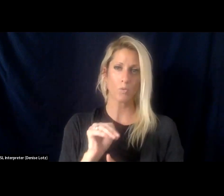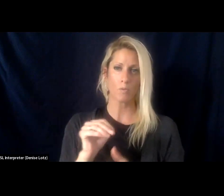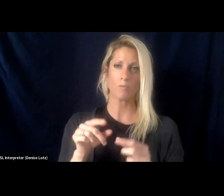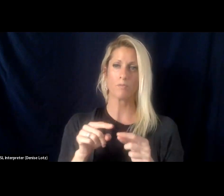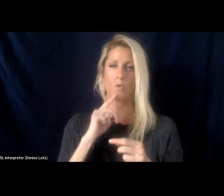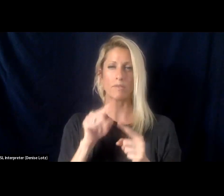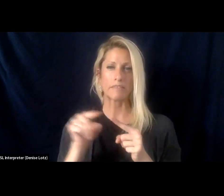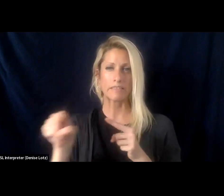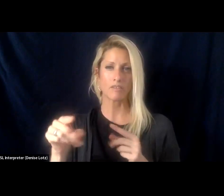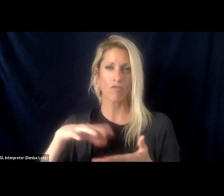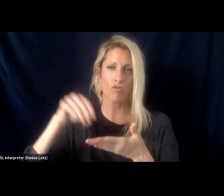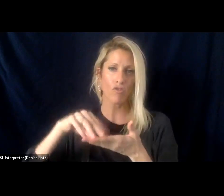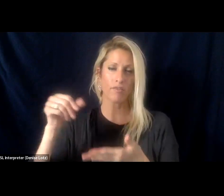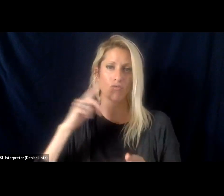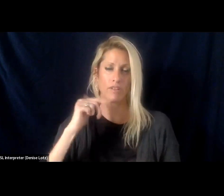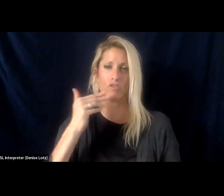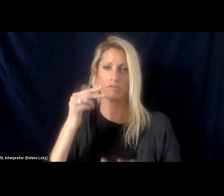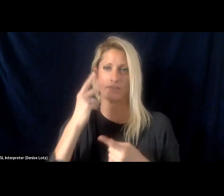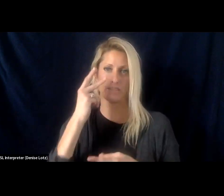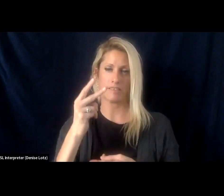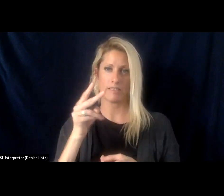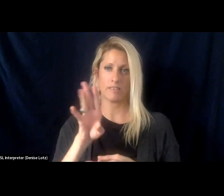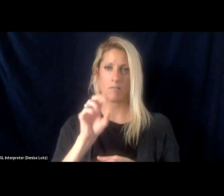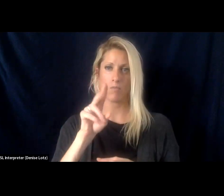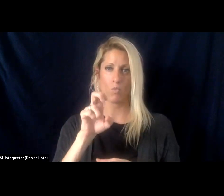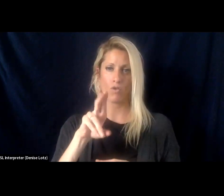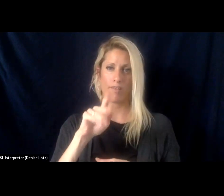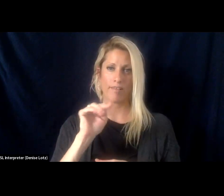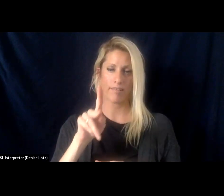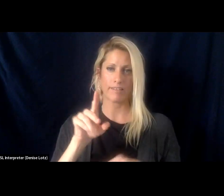it was good to see that our bordering system, which is our own private wireless network,